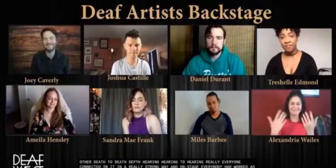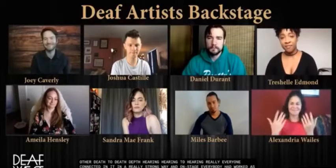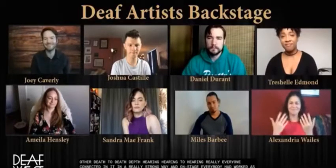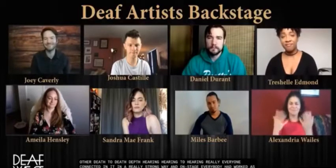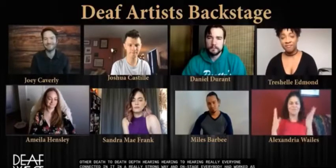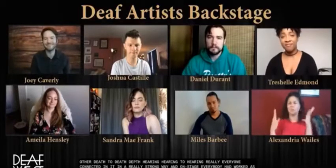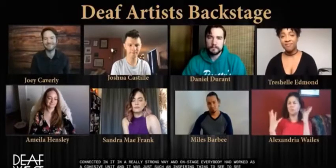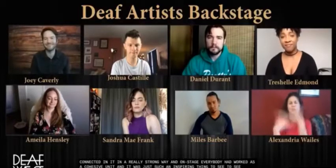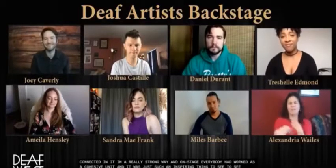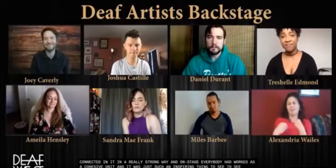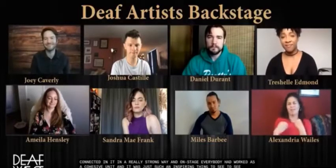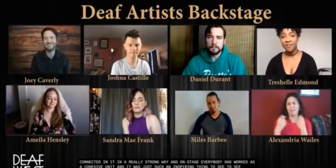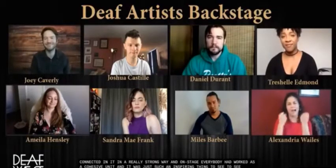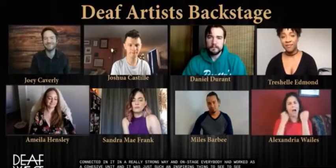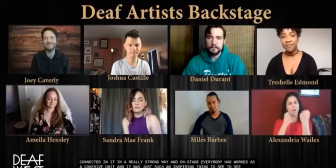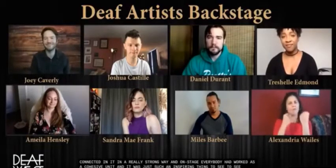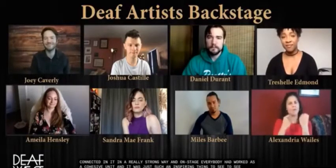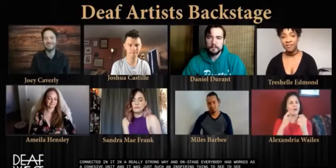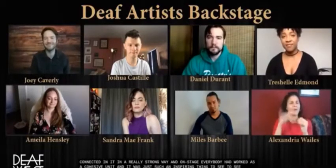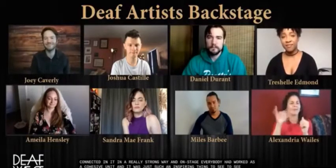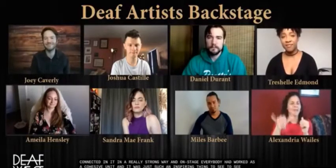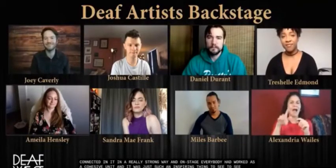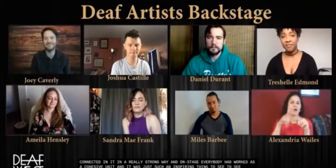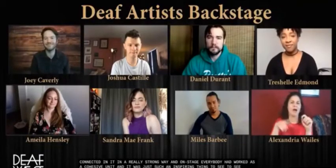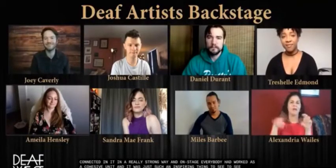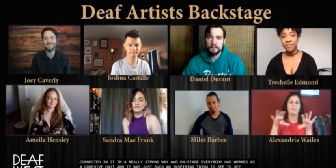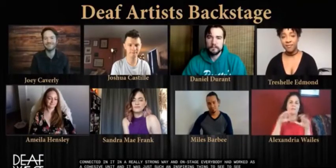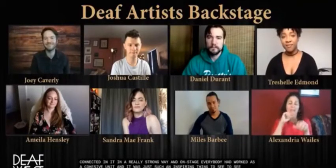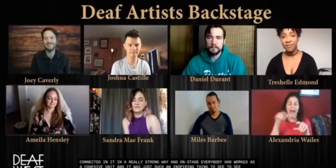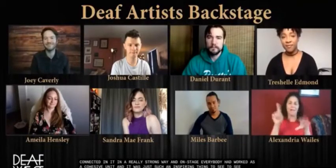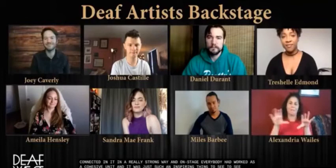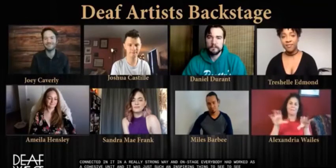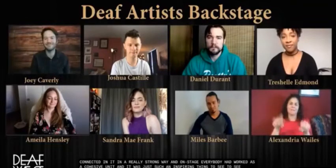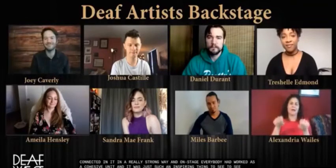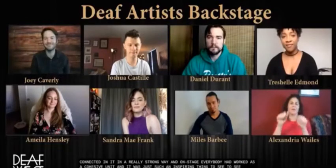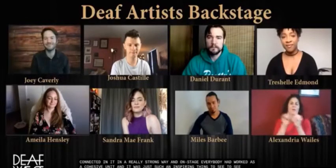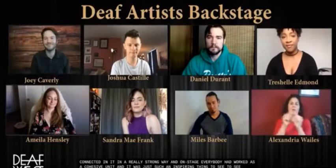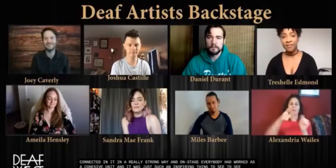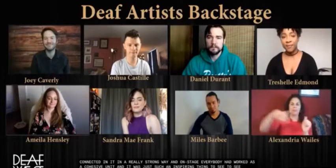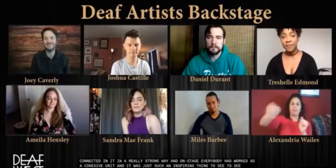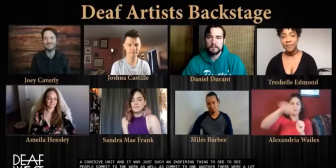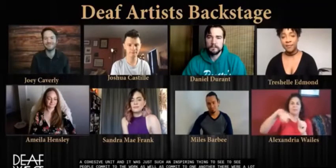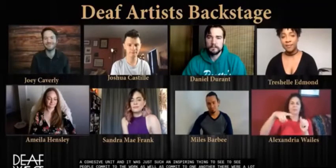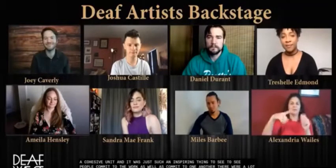If you get too far behind in the music, there were built in queues for those moments as well.